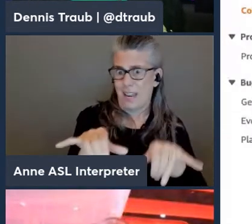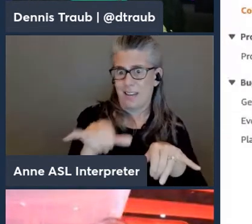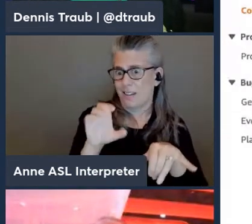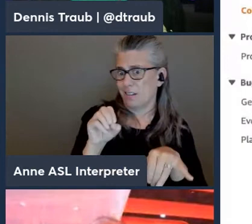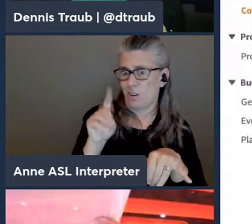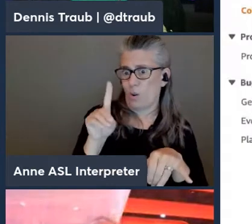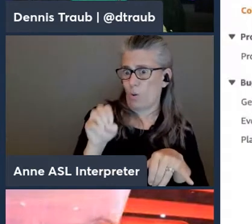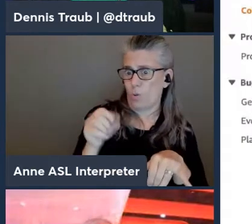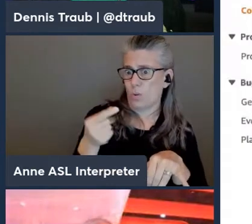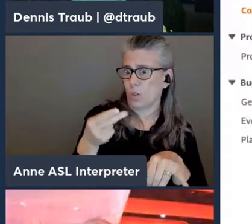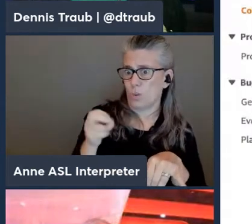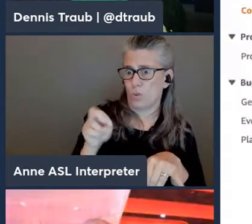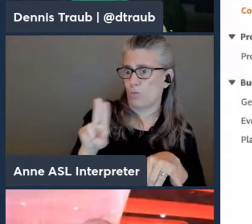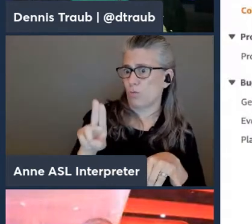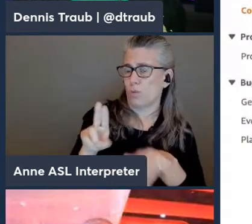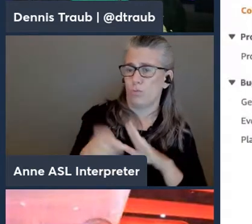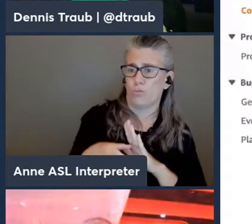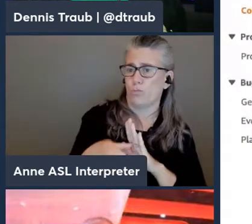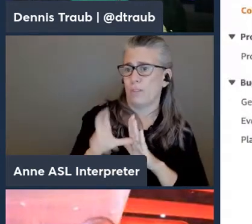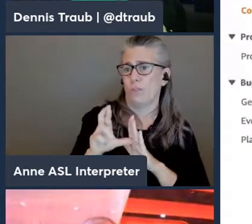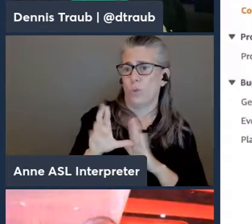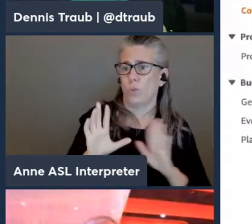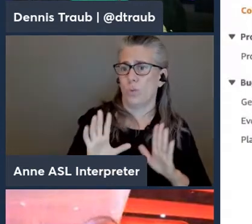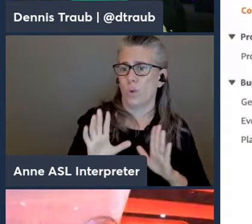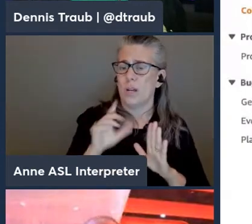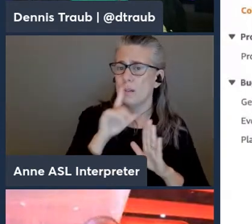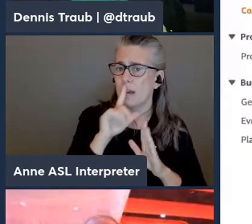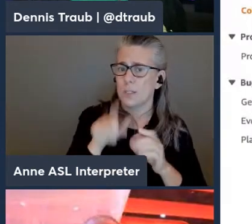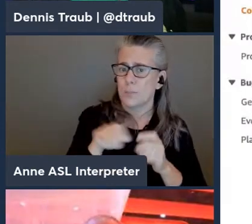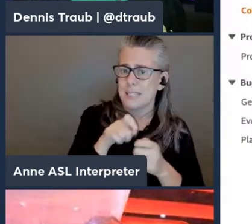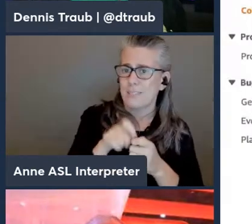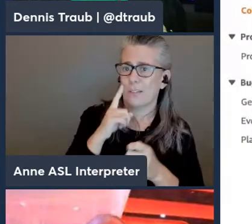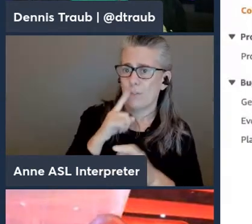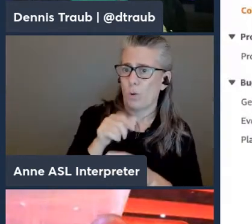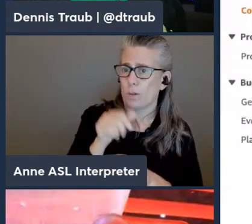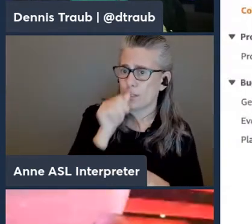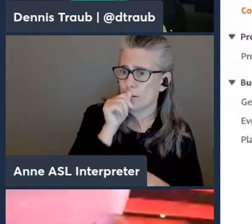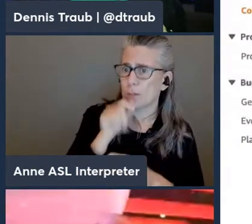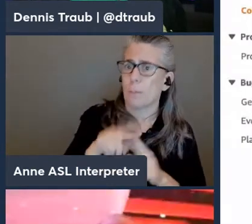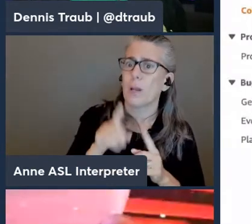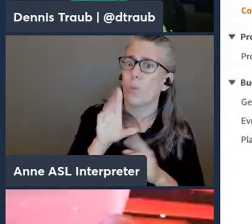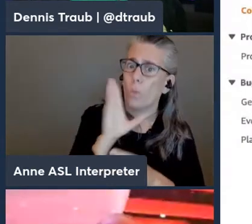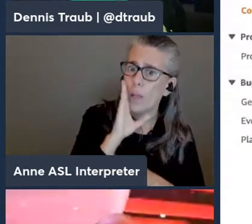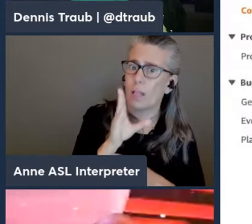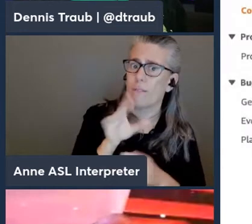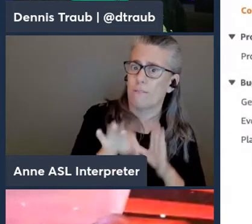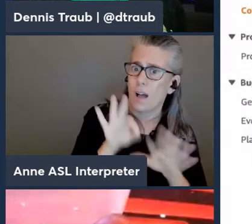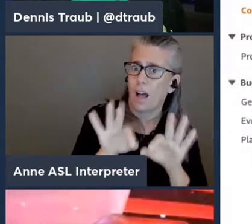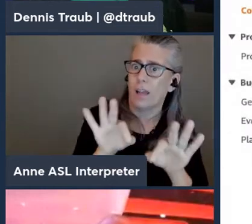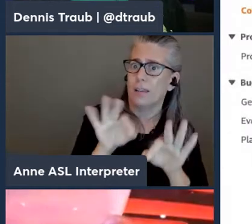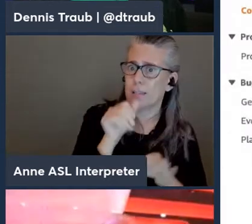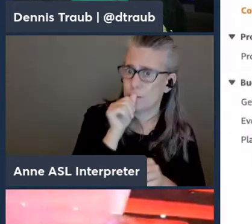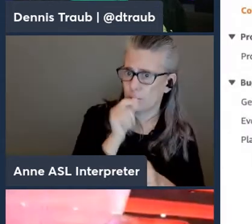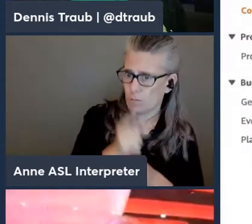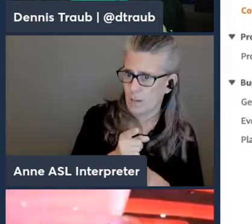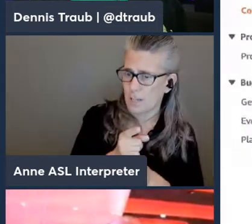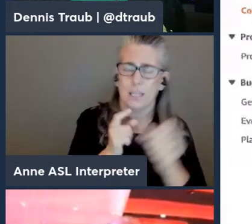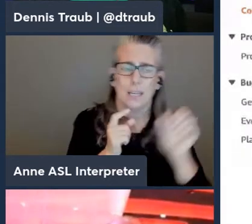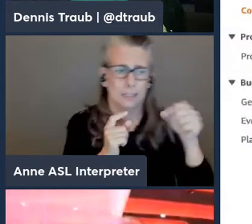It's not like a specific review for secrets in this case, but it will find secrets. Right. Okay. Got it. Yeah. Yeah. That's right.